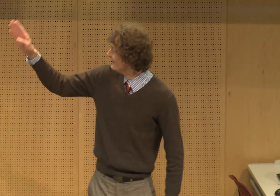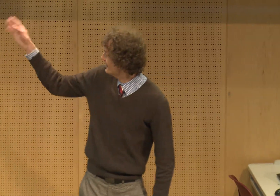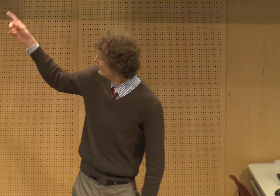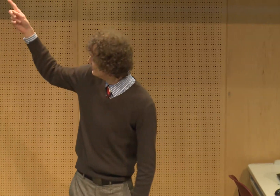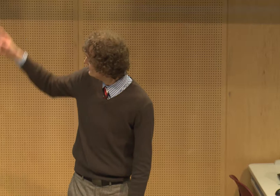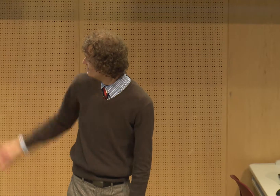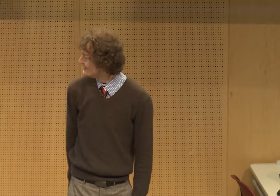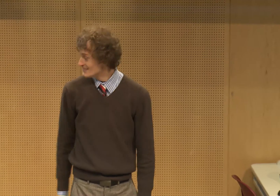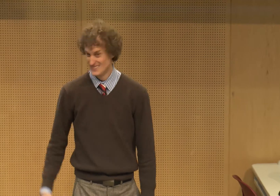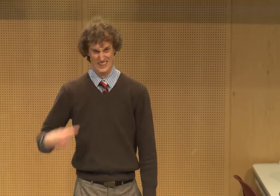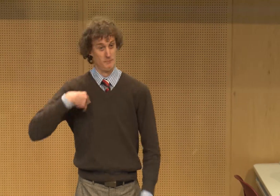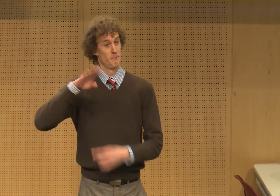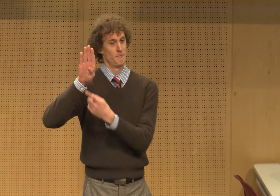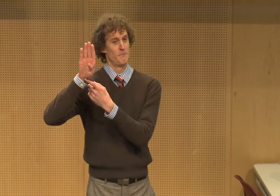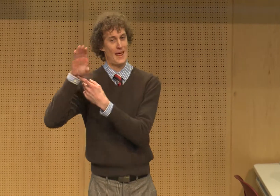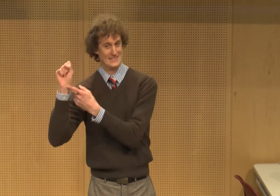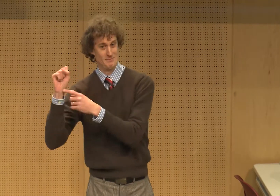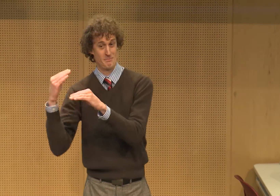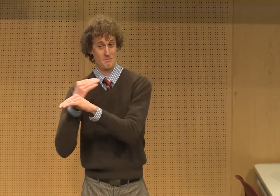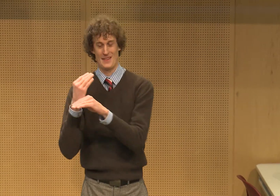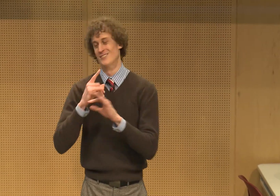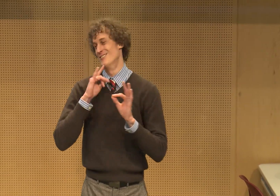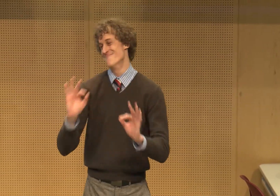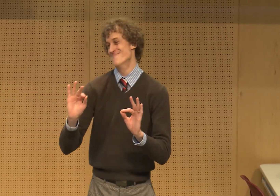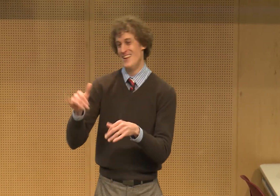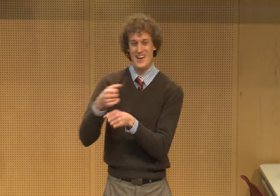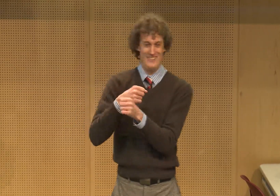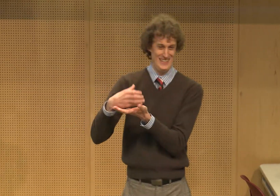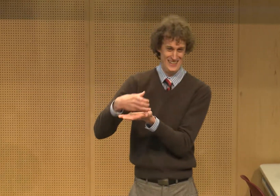compared to what you're going to have to deal with as a," you know,